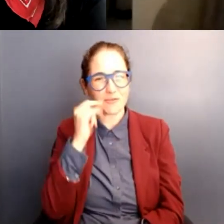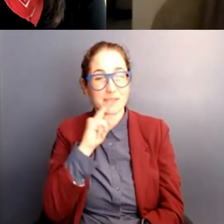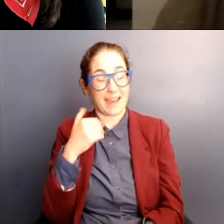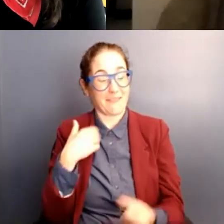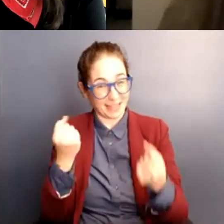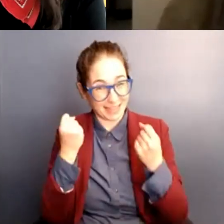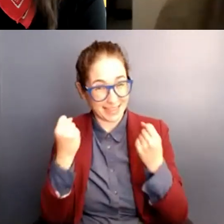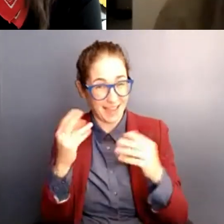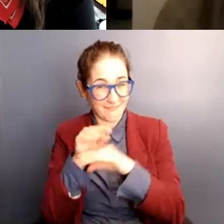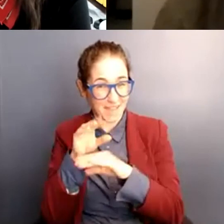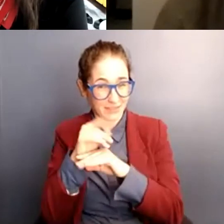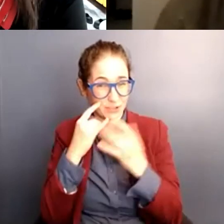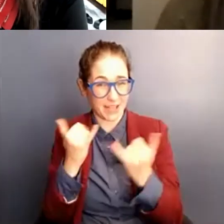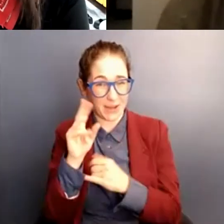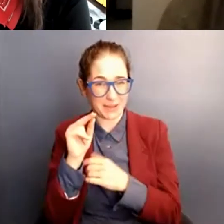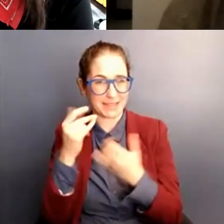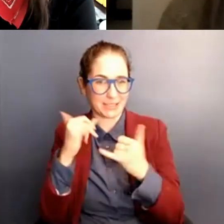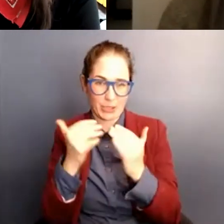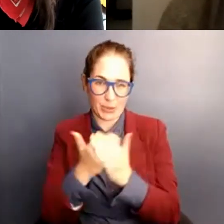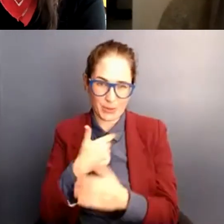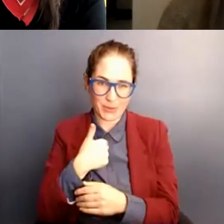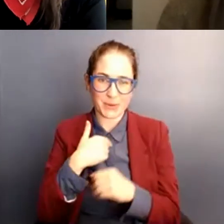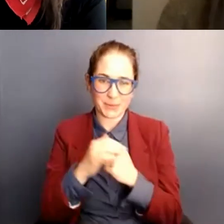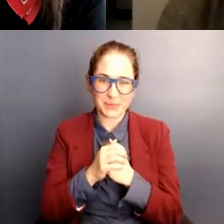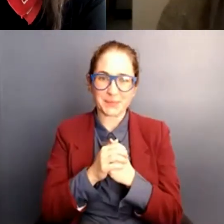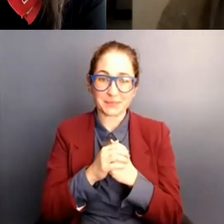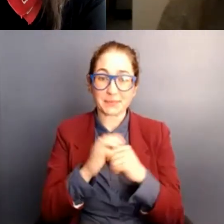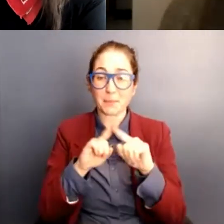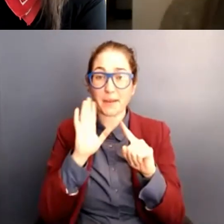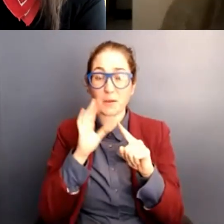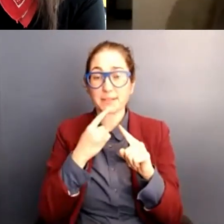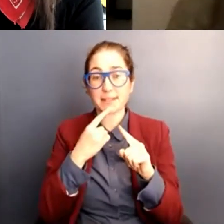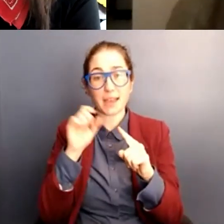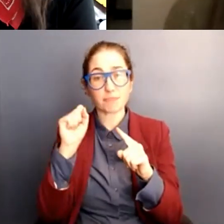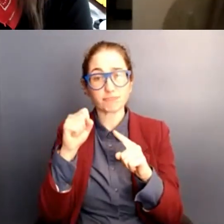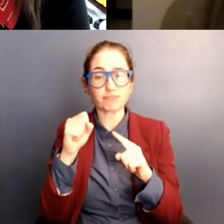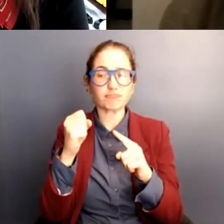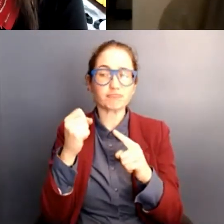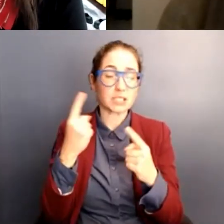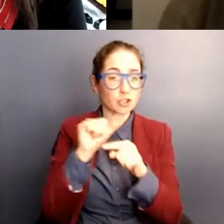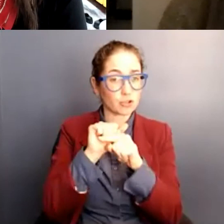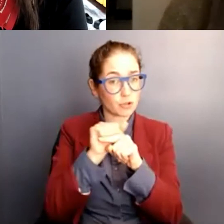for right now, because I'm still so new. But I would say doing some sort of training with your teaching artists, first